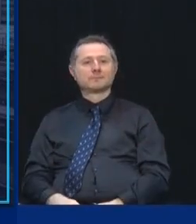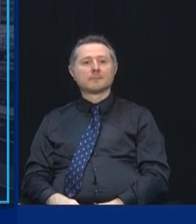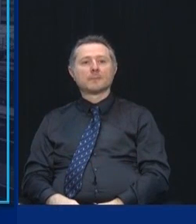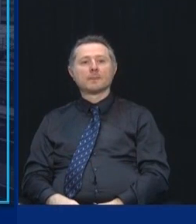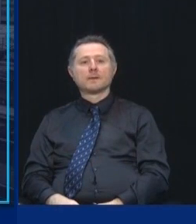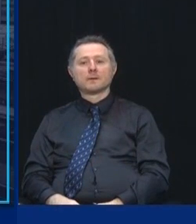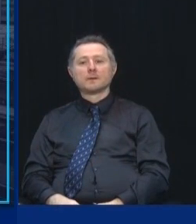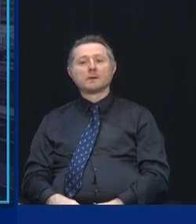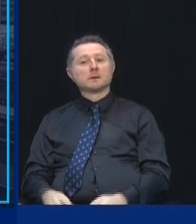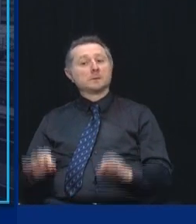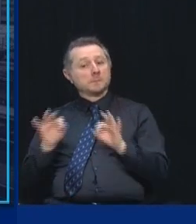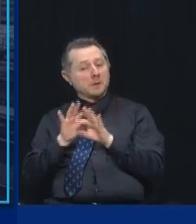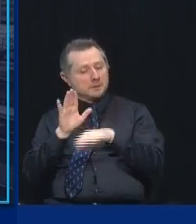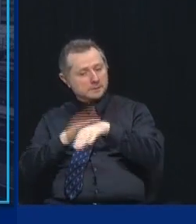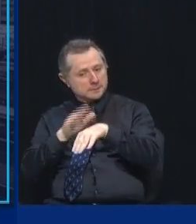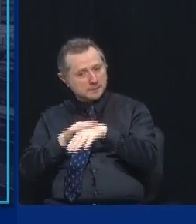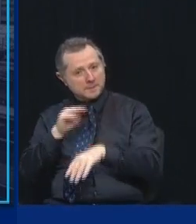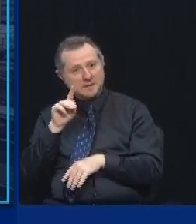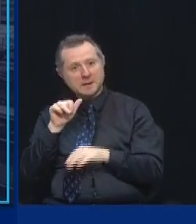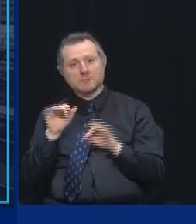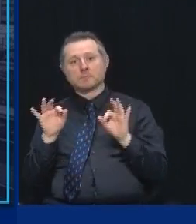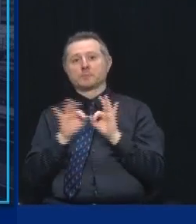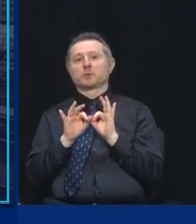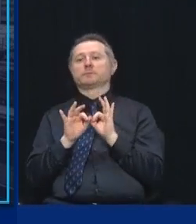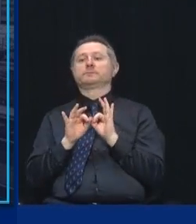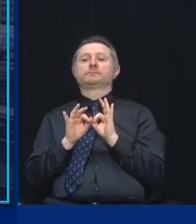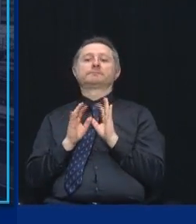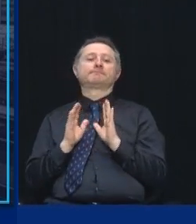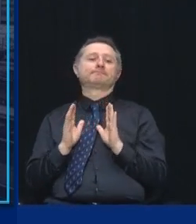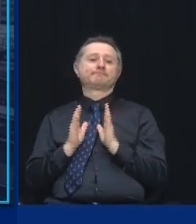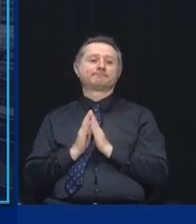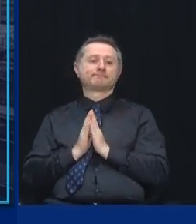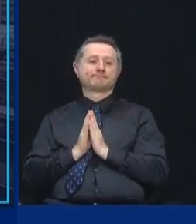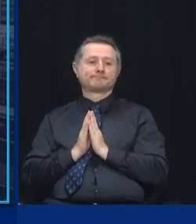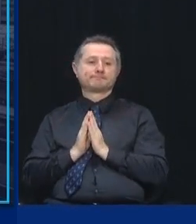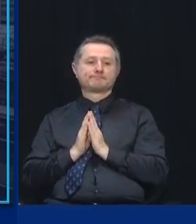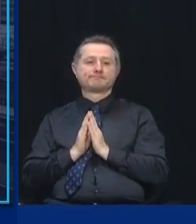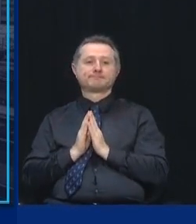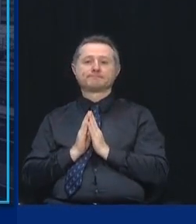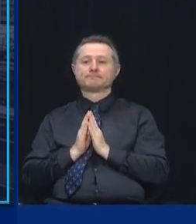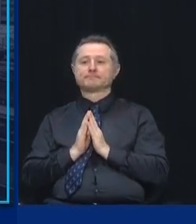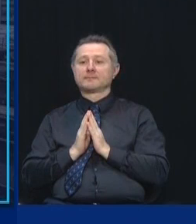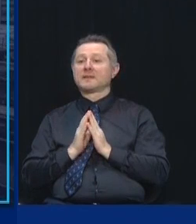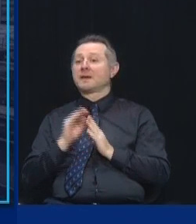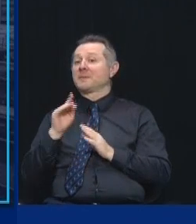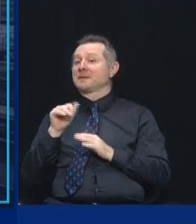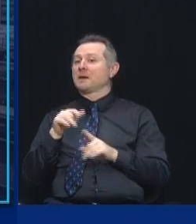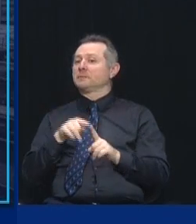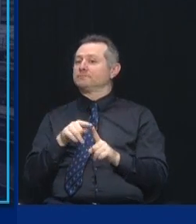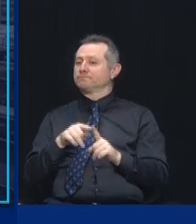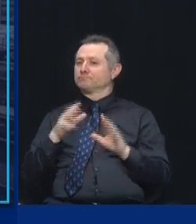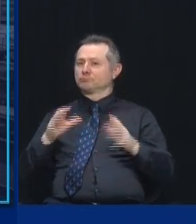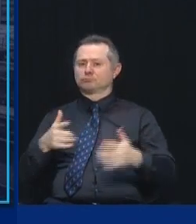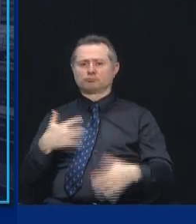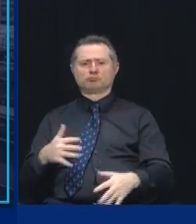AND SOCIAL ECONOMIC ACTIVITY INCREASE.